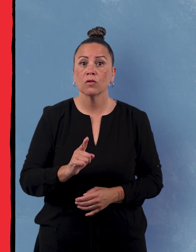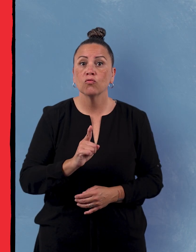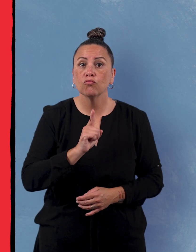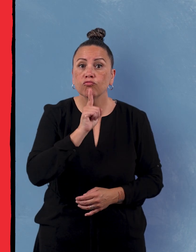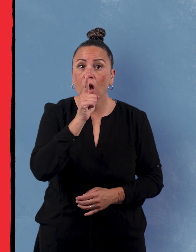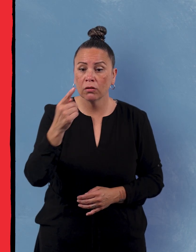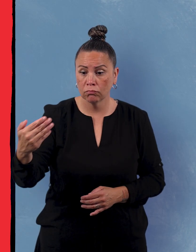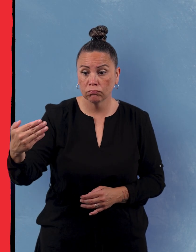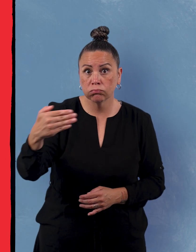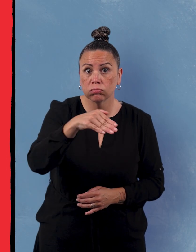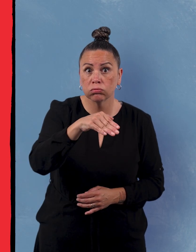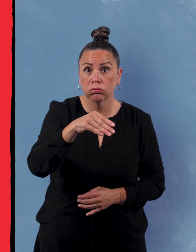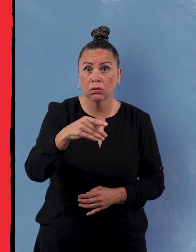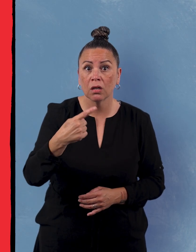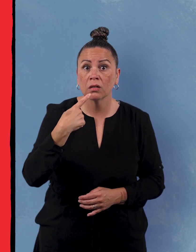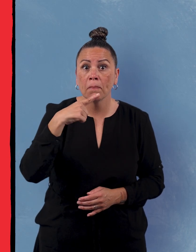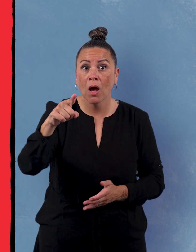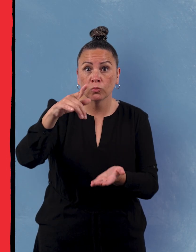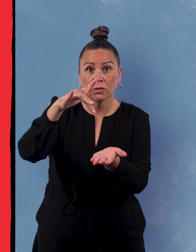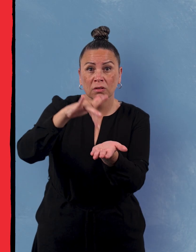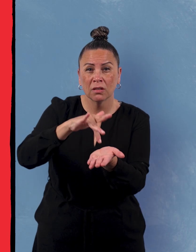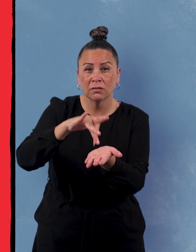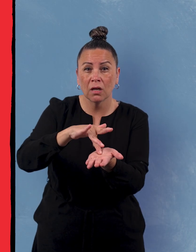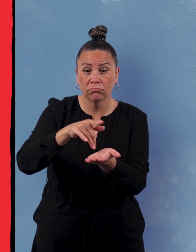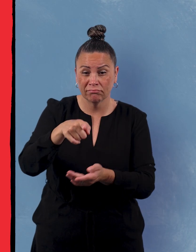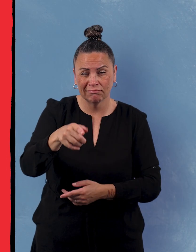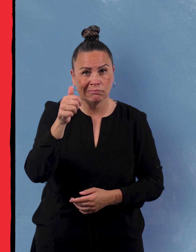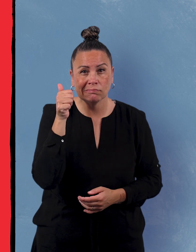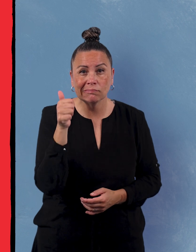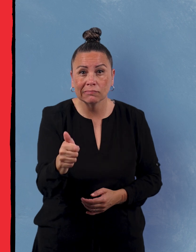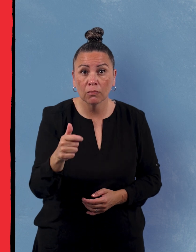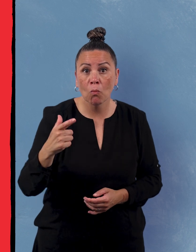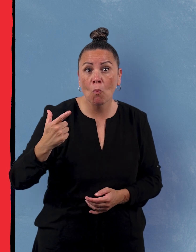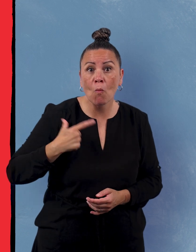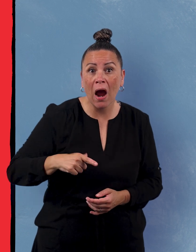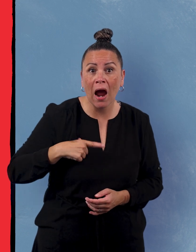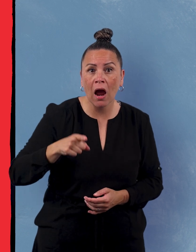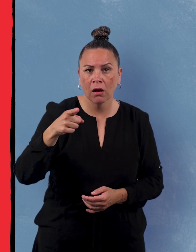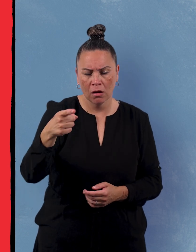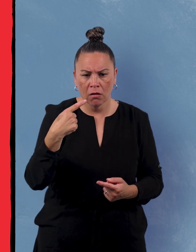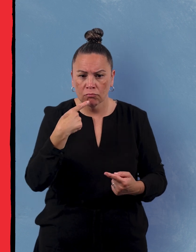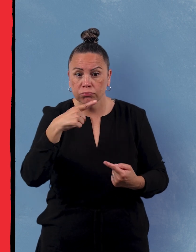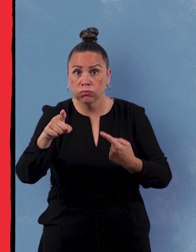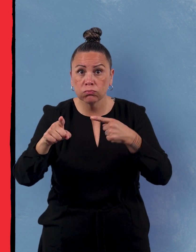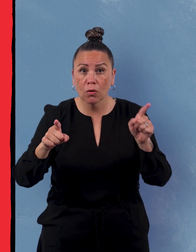The Mobile Command Post directs all the emergency vehicles